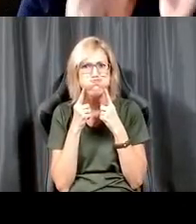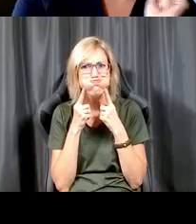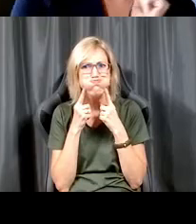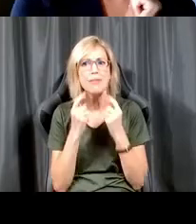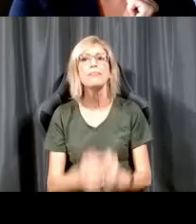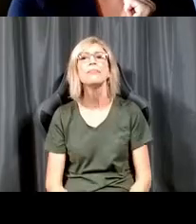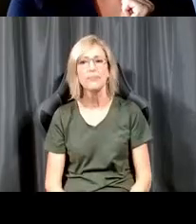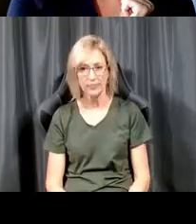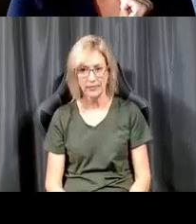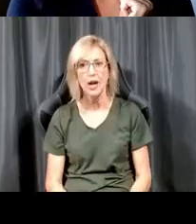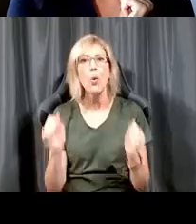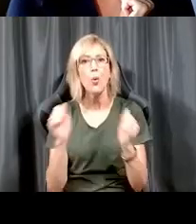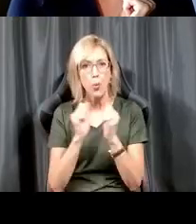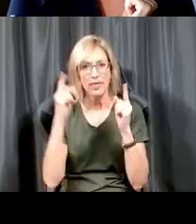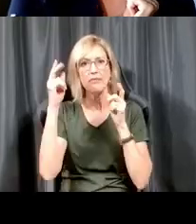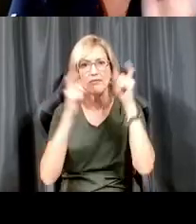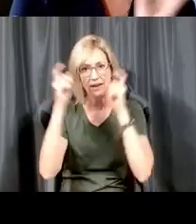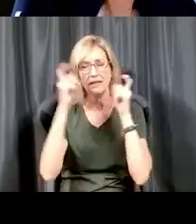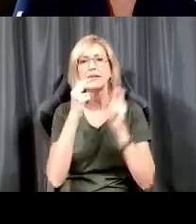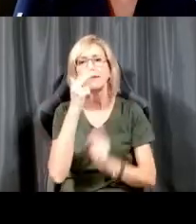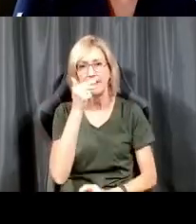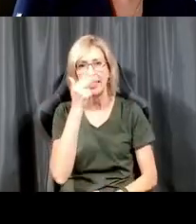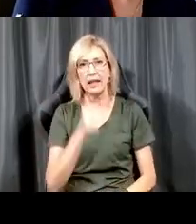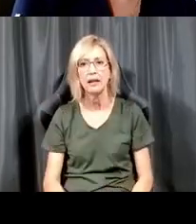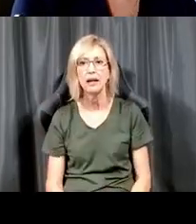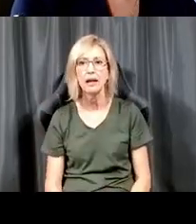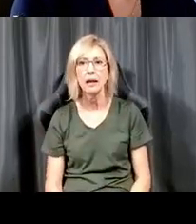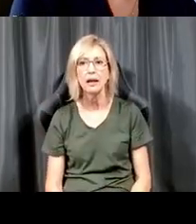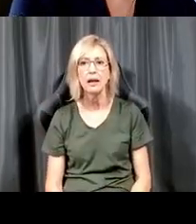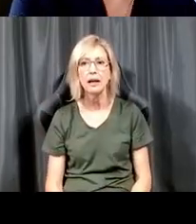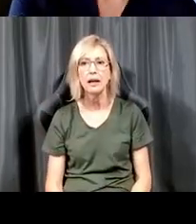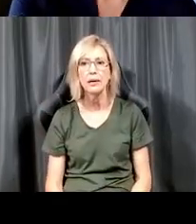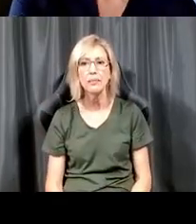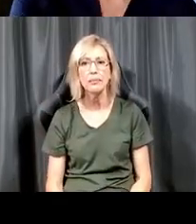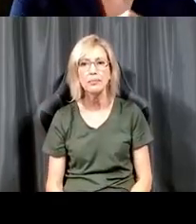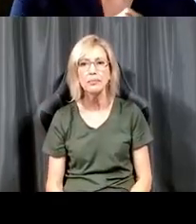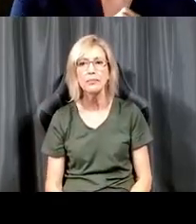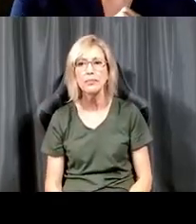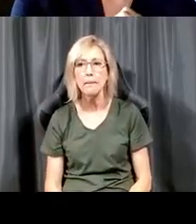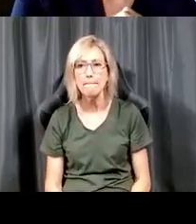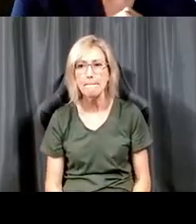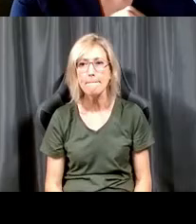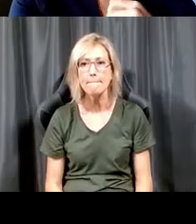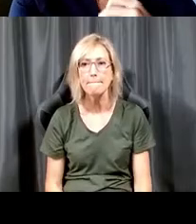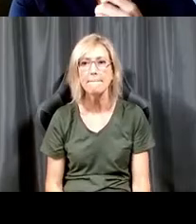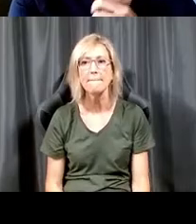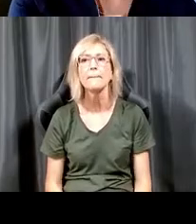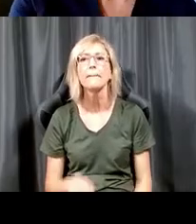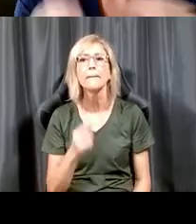Along with the funny faces. Whispering the sounds of the alphabet. Right? Or